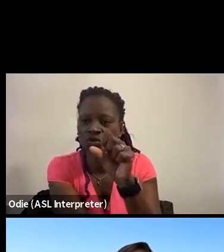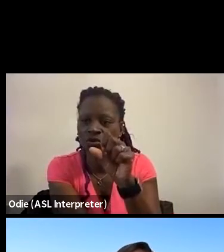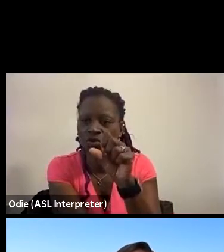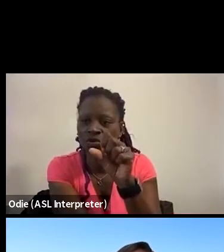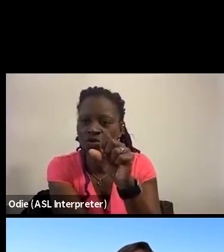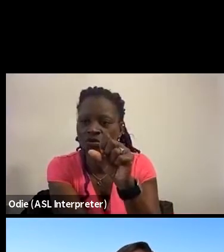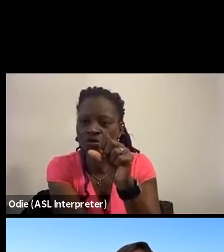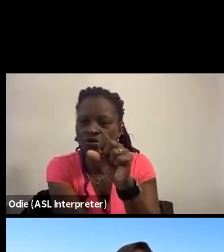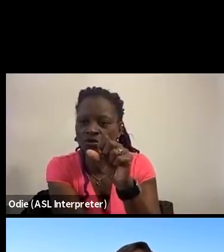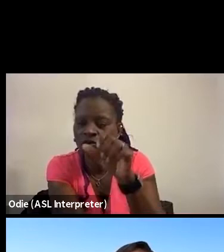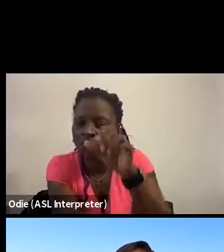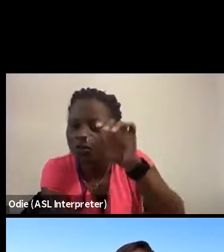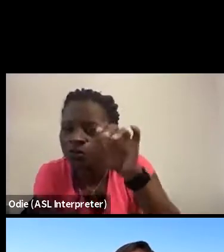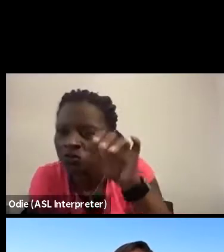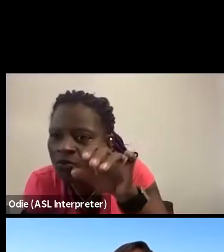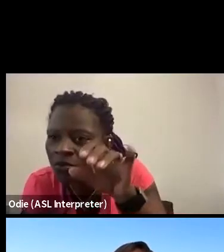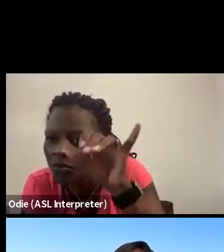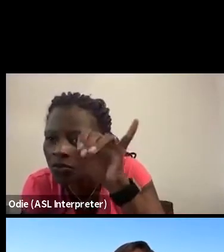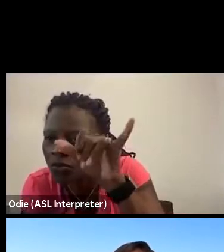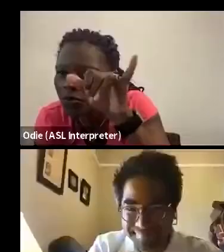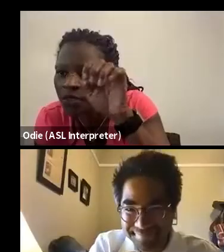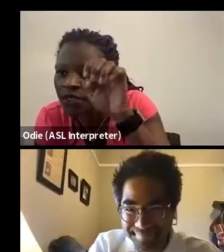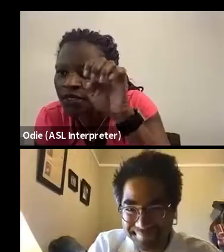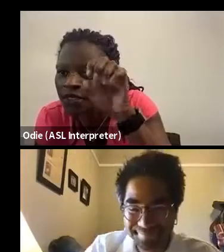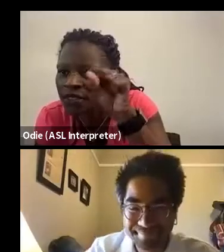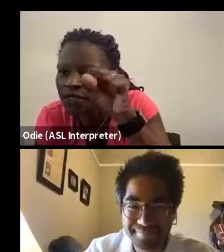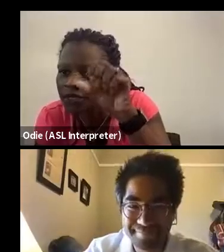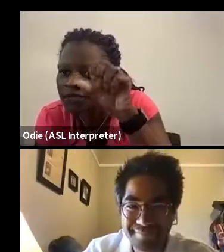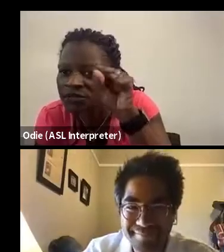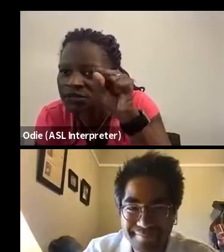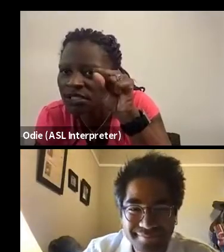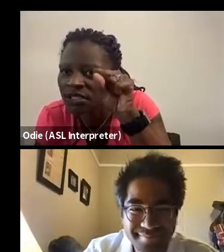And I'm wondering if Cindy is here to share her story and tell us what changed